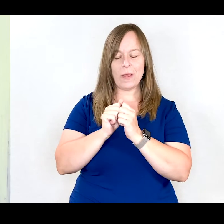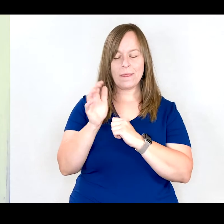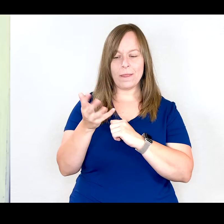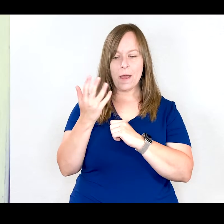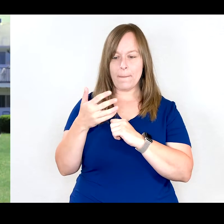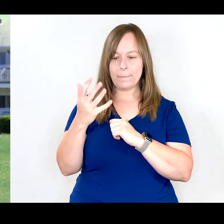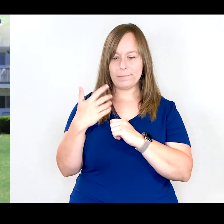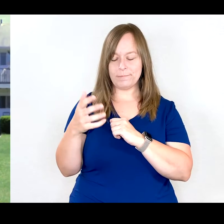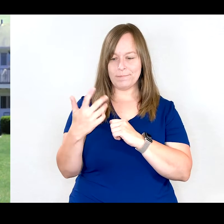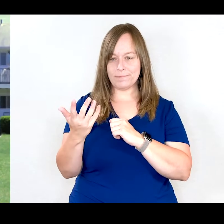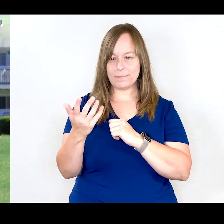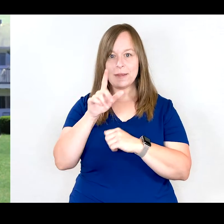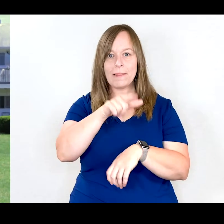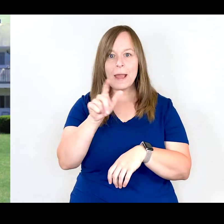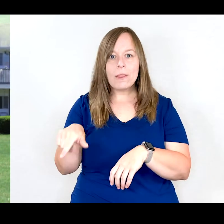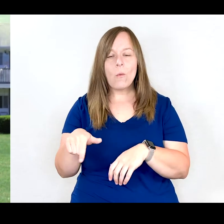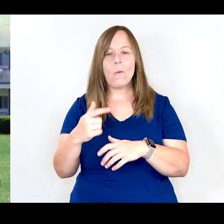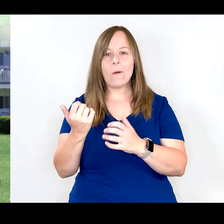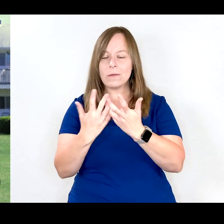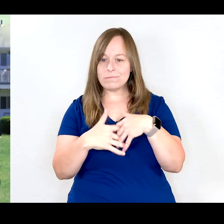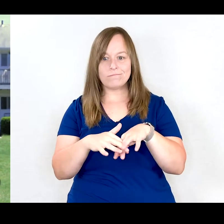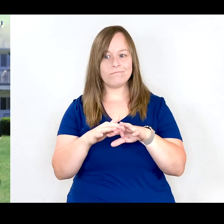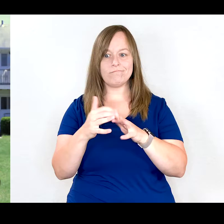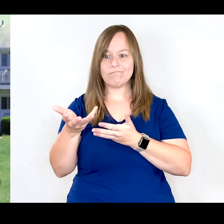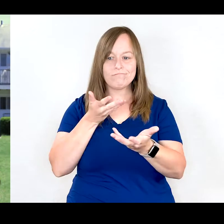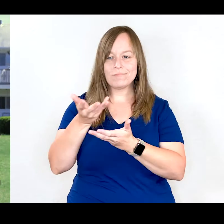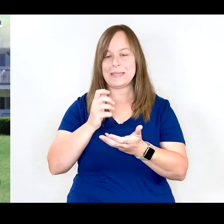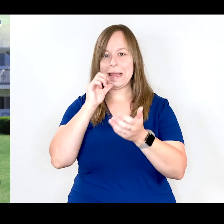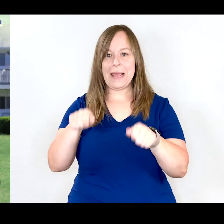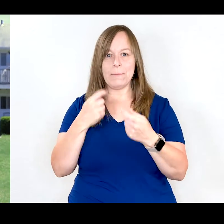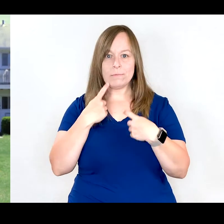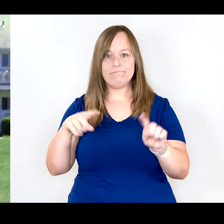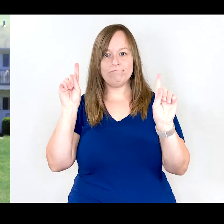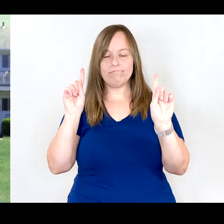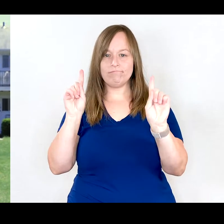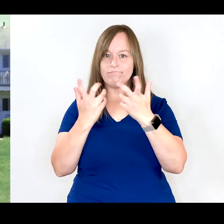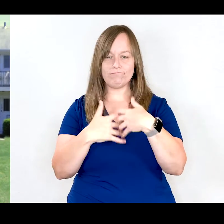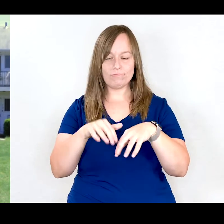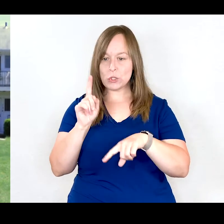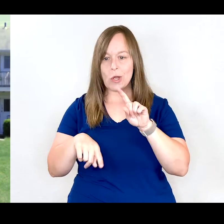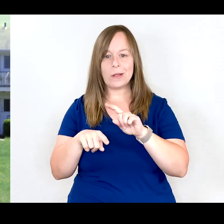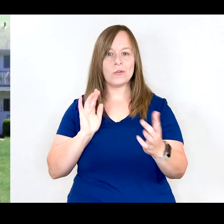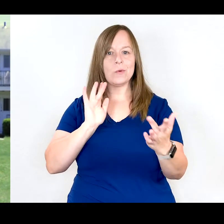to the landlord and whatnot. And we weren't able to get anything worked that way